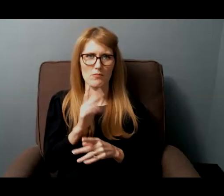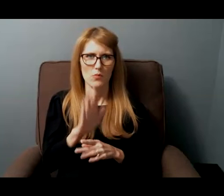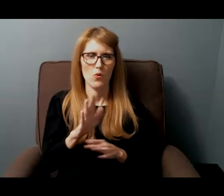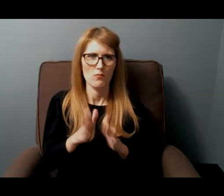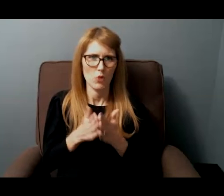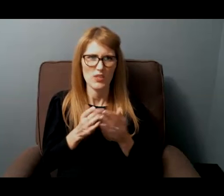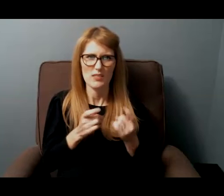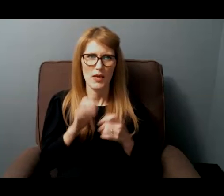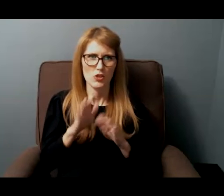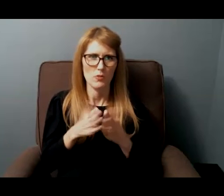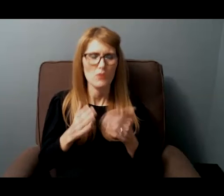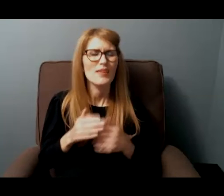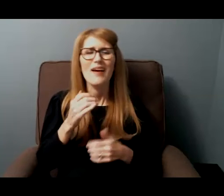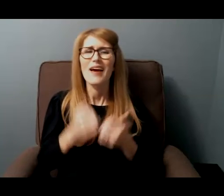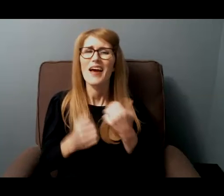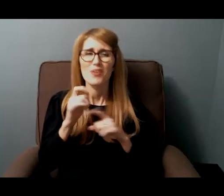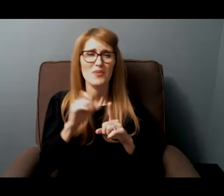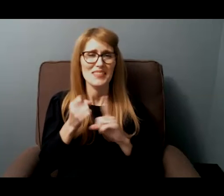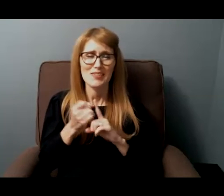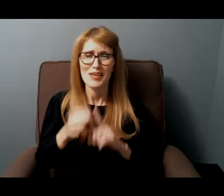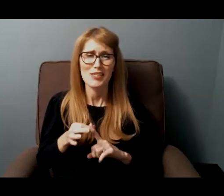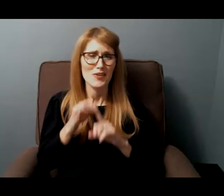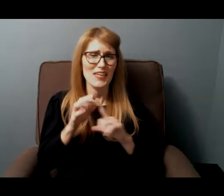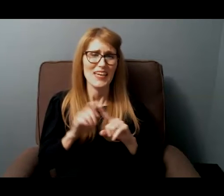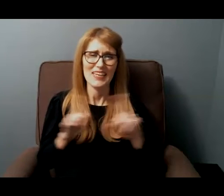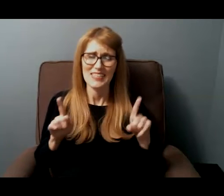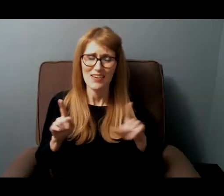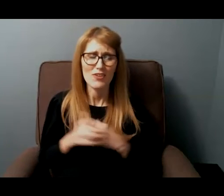Everybody's situation is so unique and different. I just want to stress the importance when you